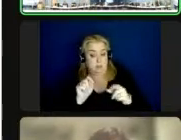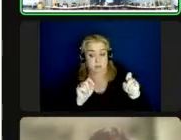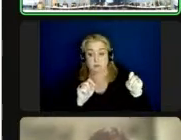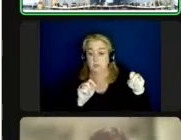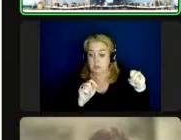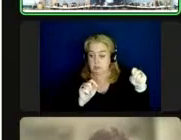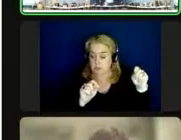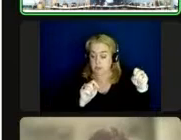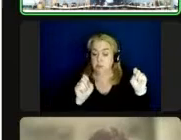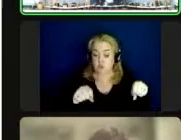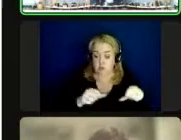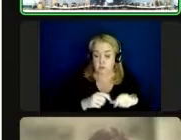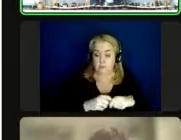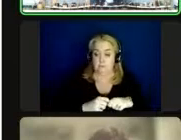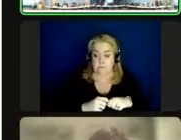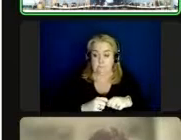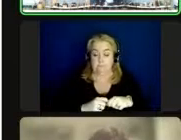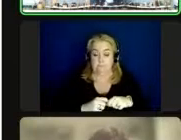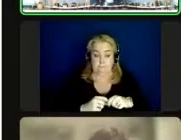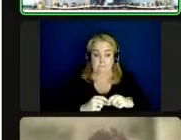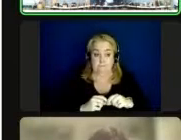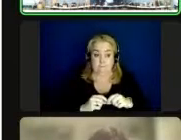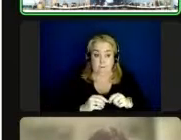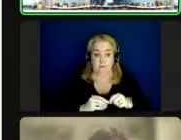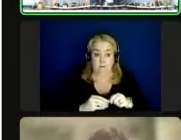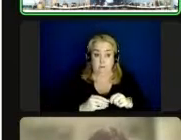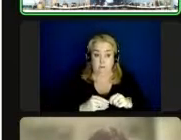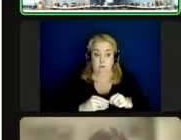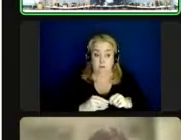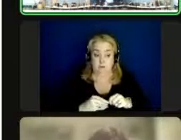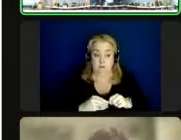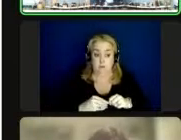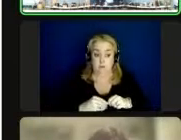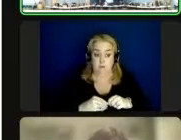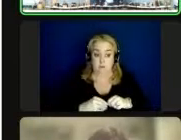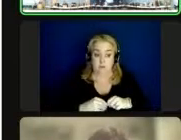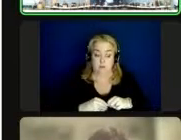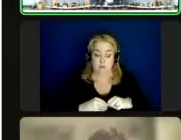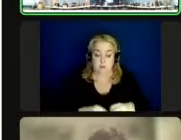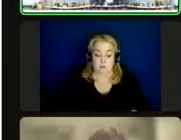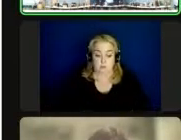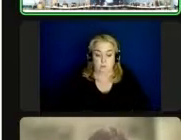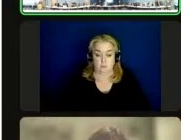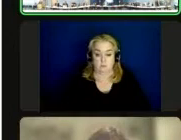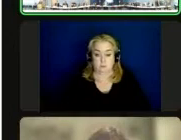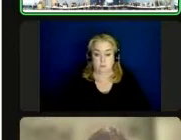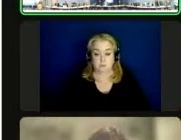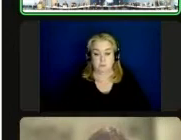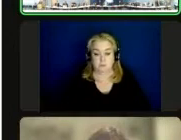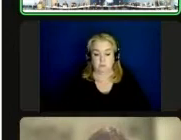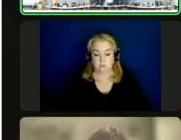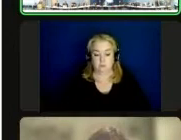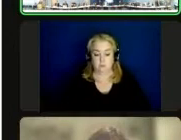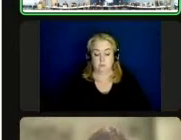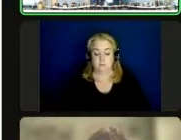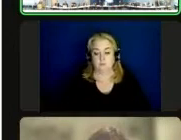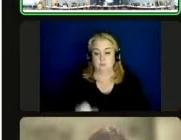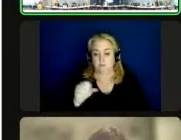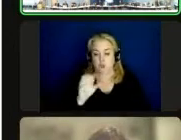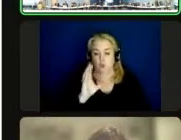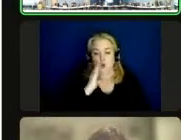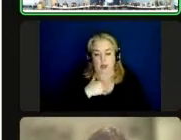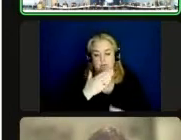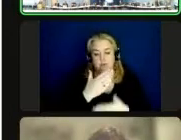THAN ONE THING ON THE BT?